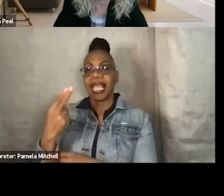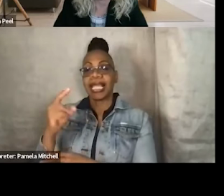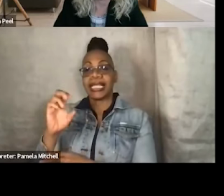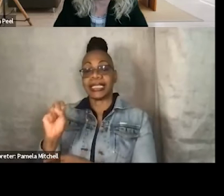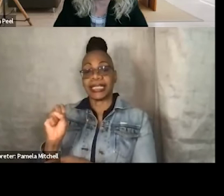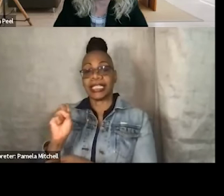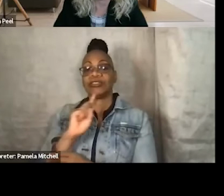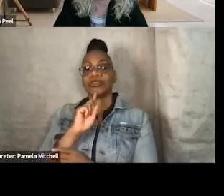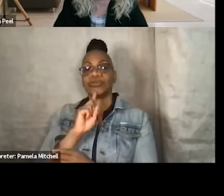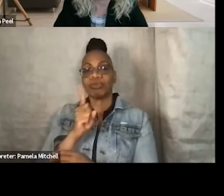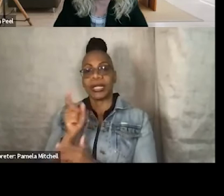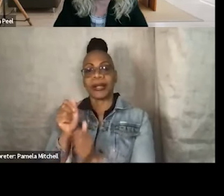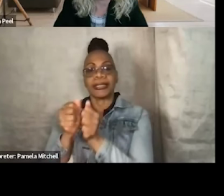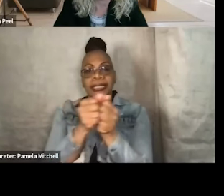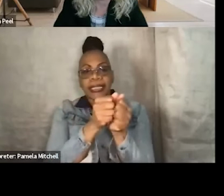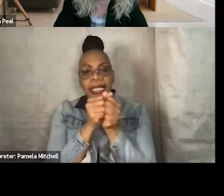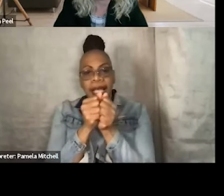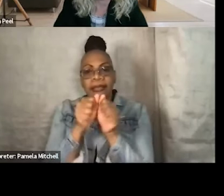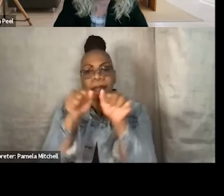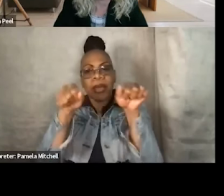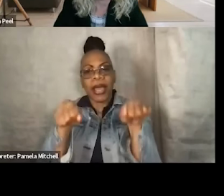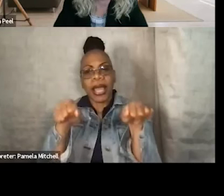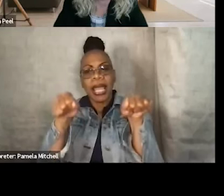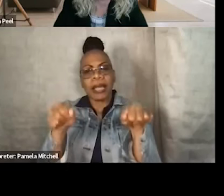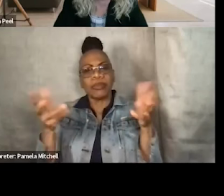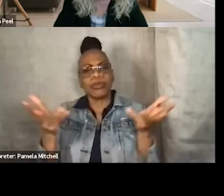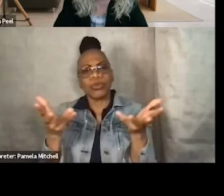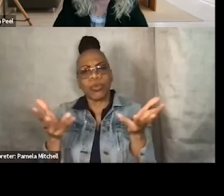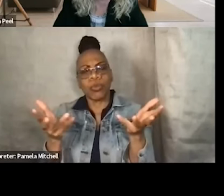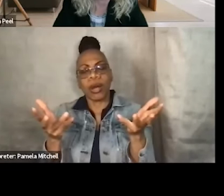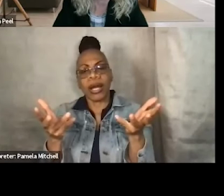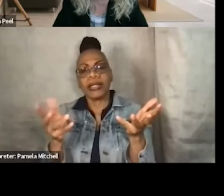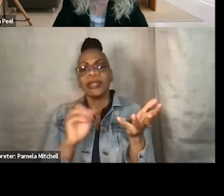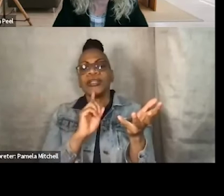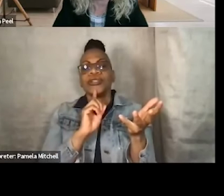and be able to align our services across the region.